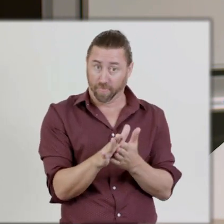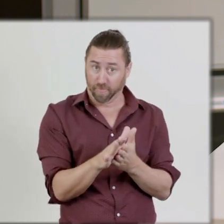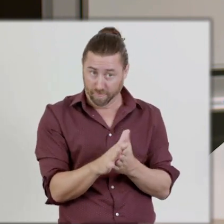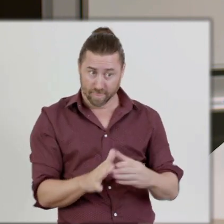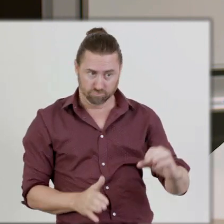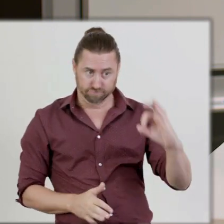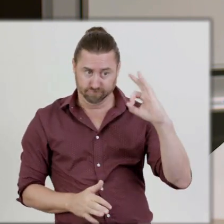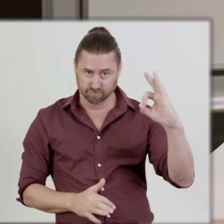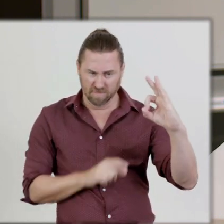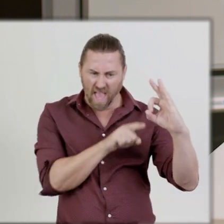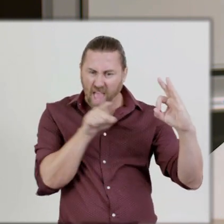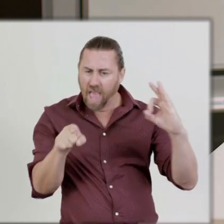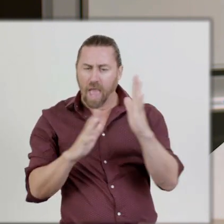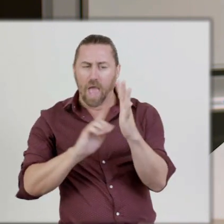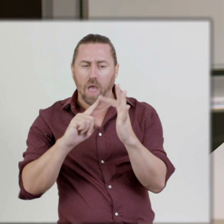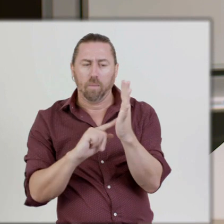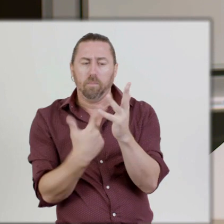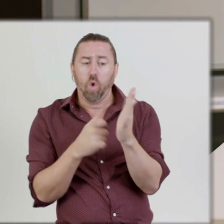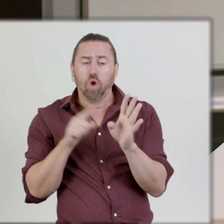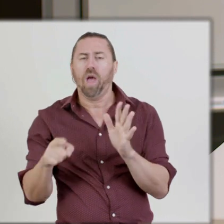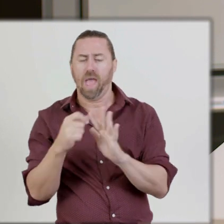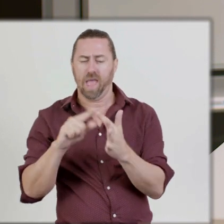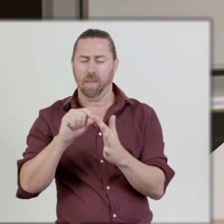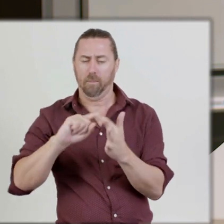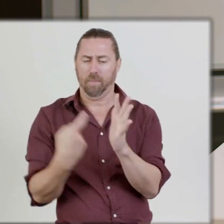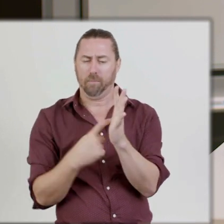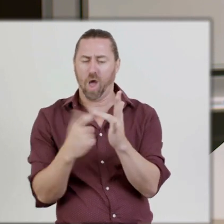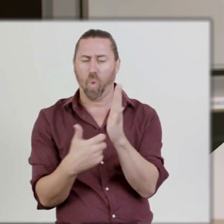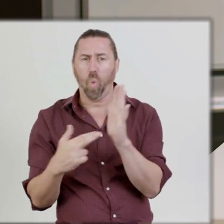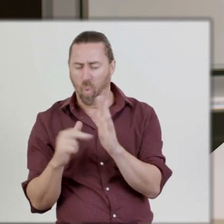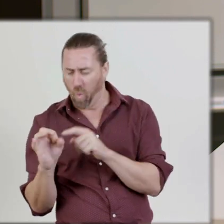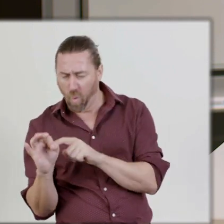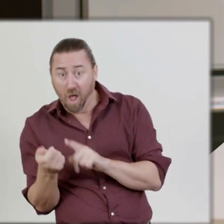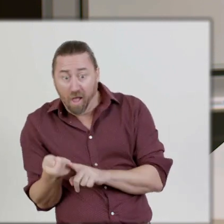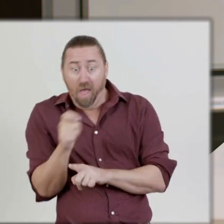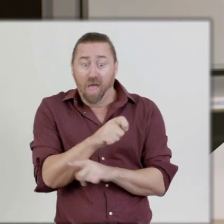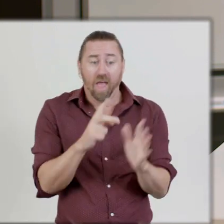If Earth was the size of a cherry tomato, then Mercury will be the size of a peppercorn.